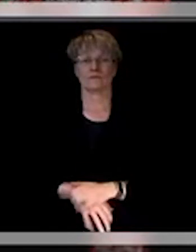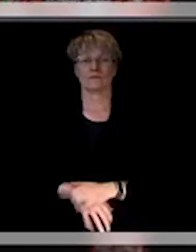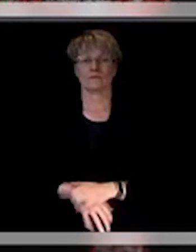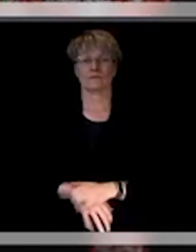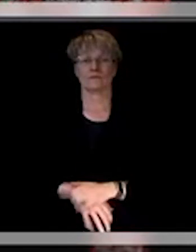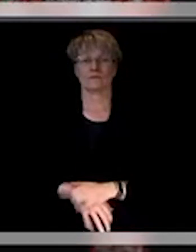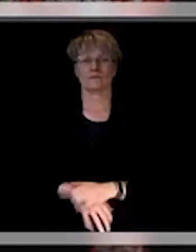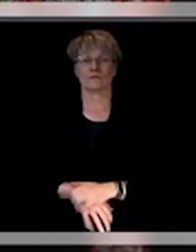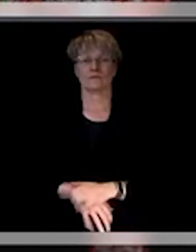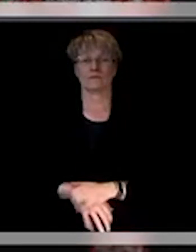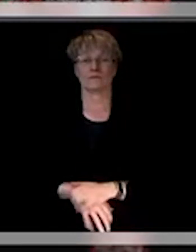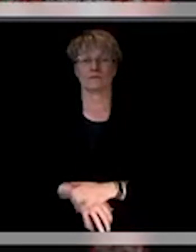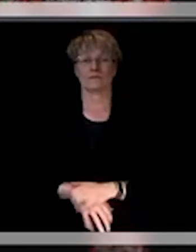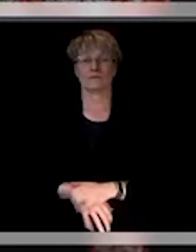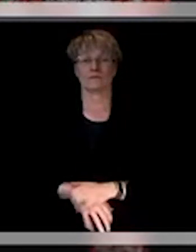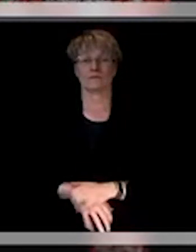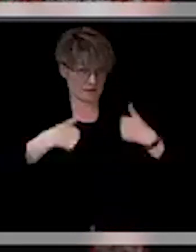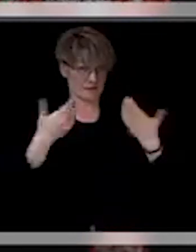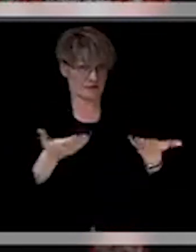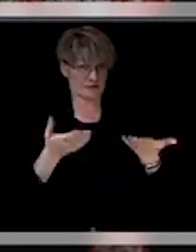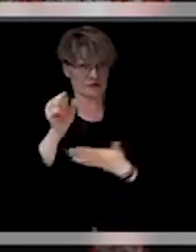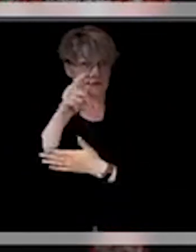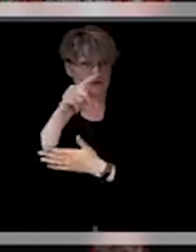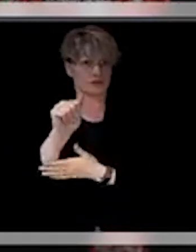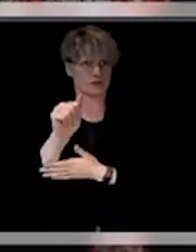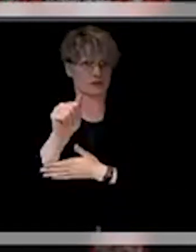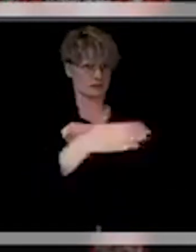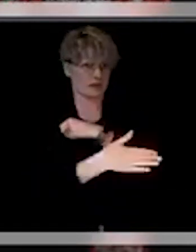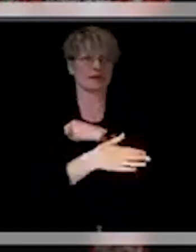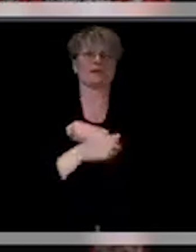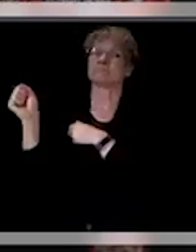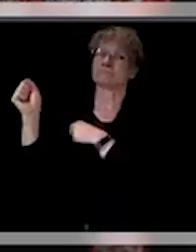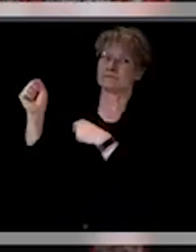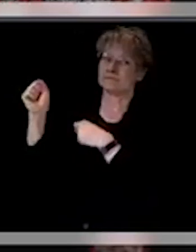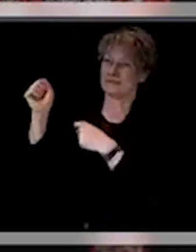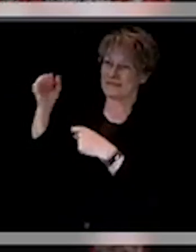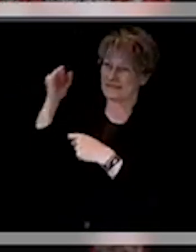they were counted in our numbers, then they were a Shasta County resident. Yes, that's